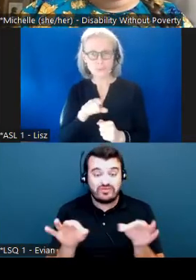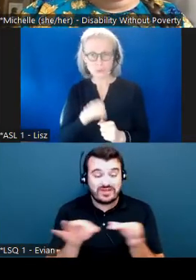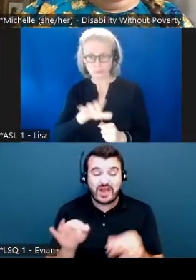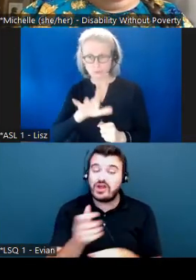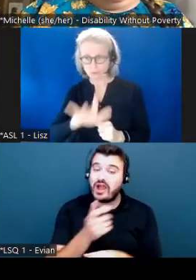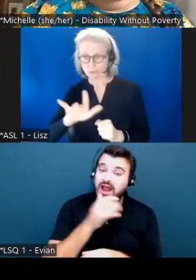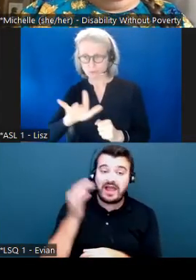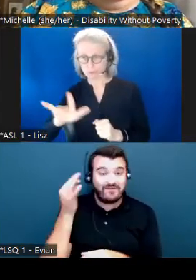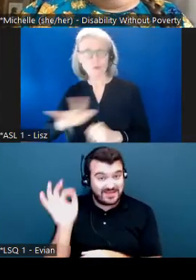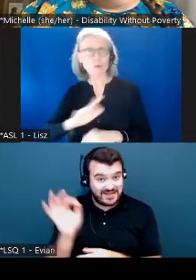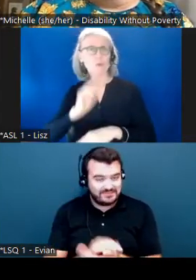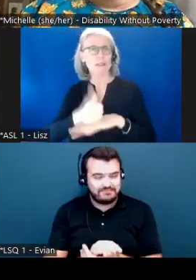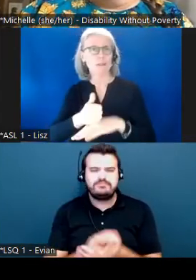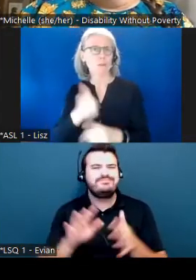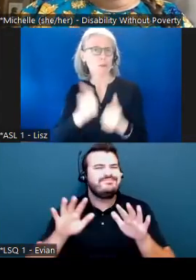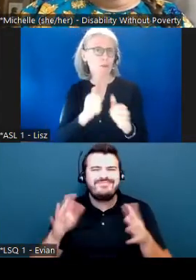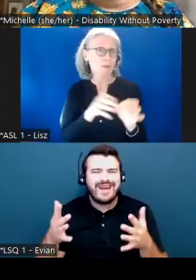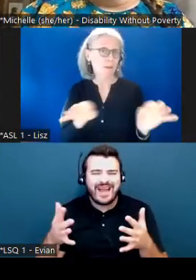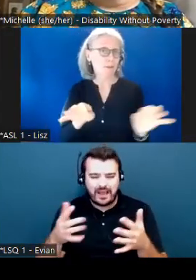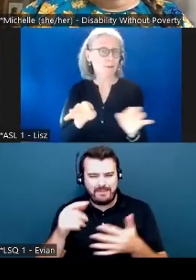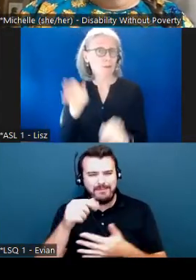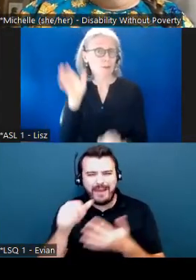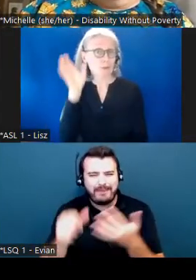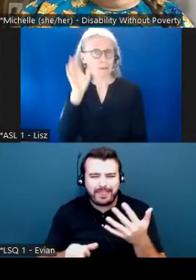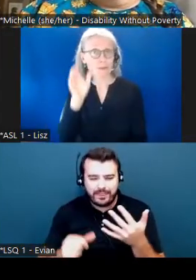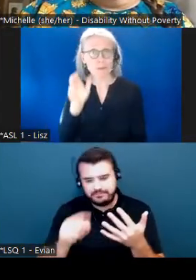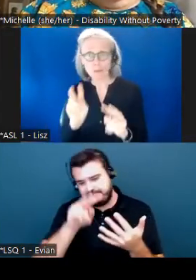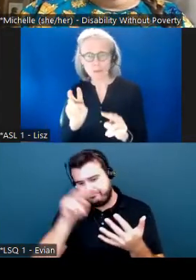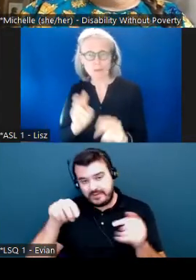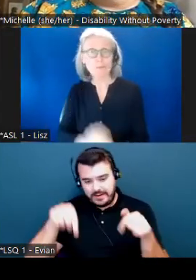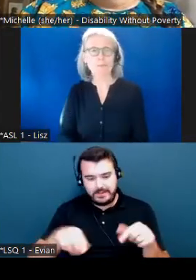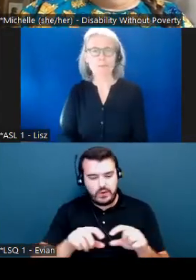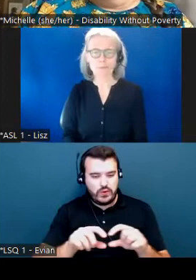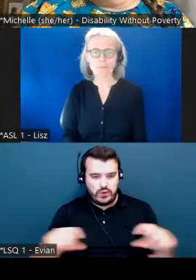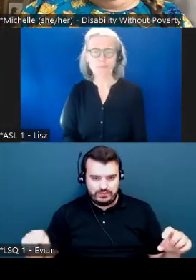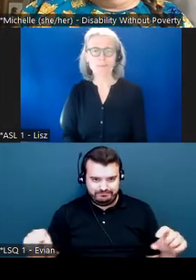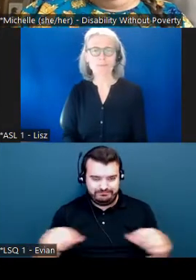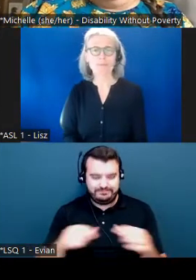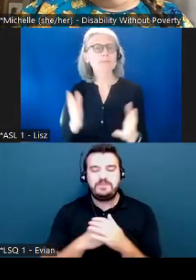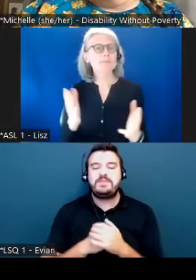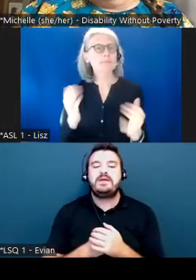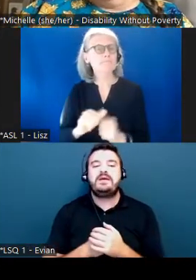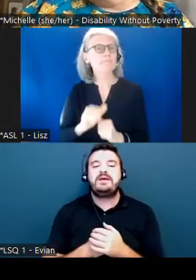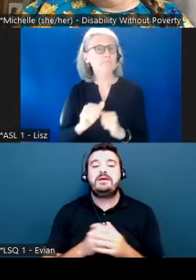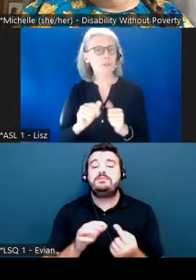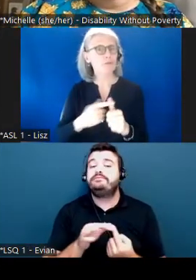AS APPROPRIATE. FIRST, SELECT YOUR PREFERRED LANGUAGE, ENGLISH